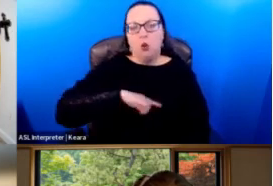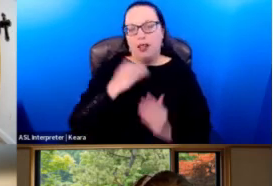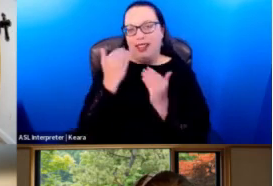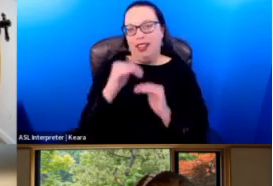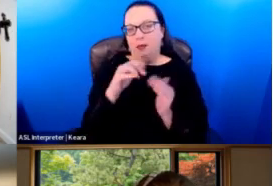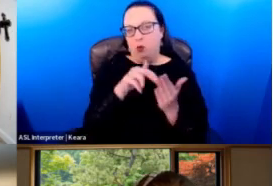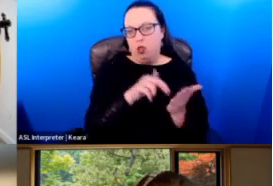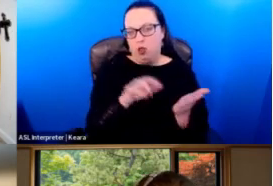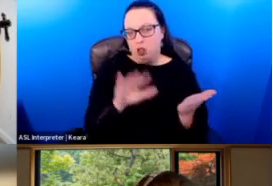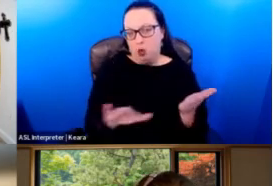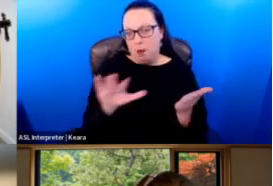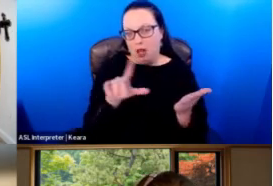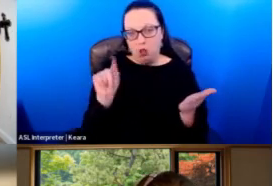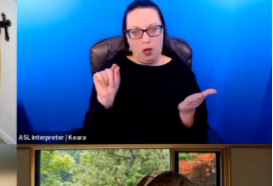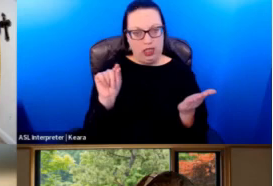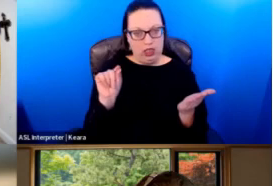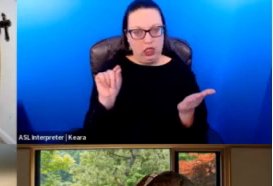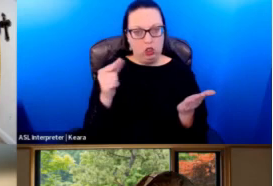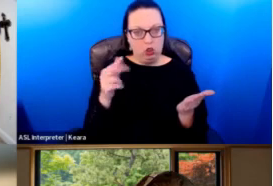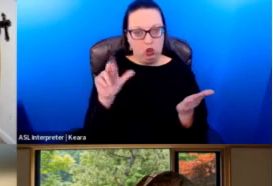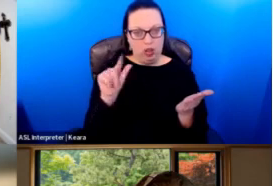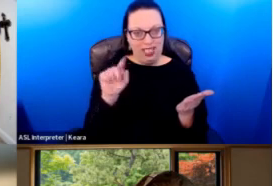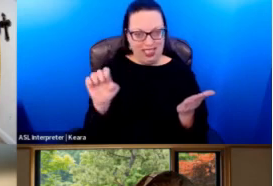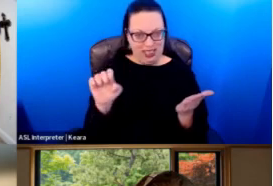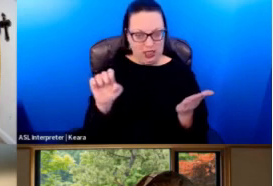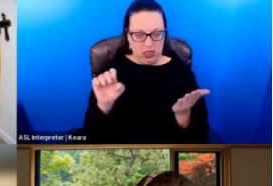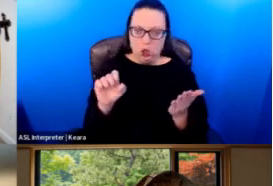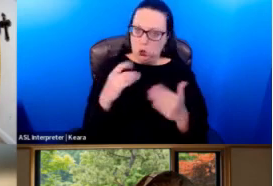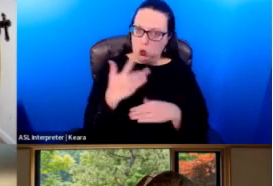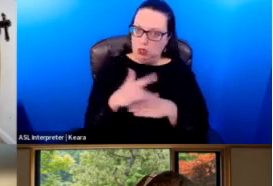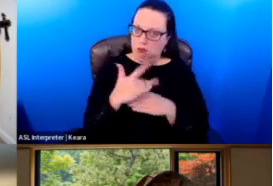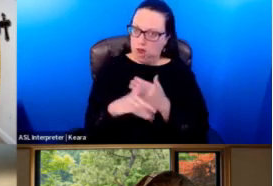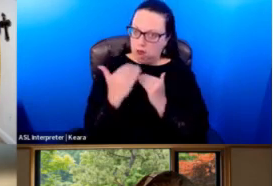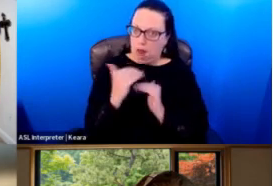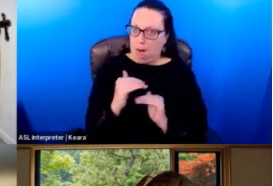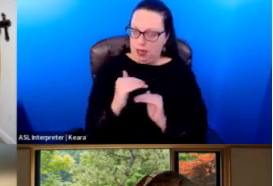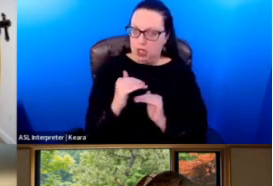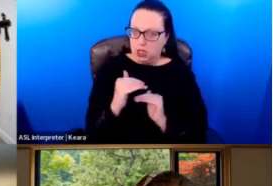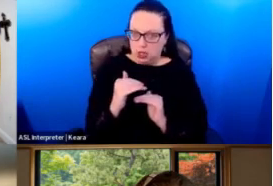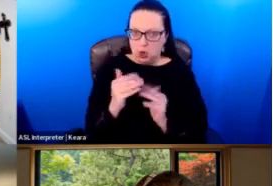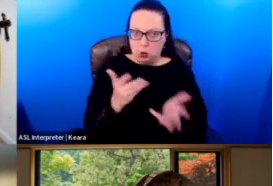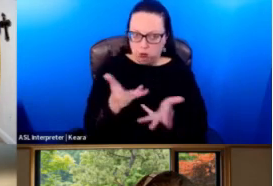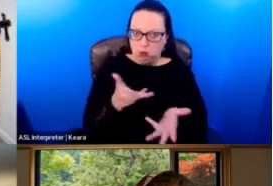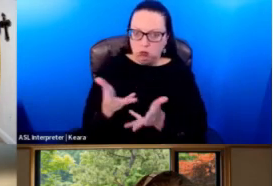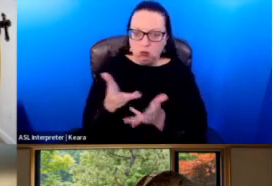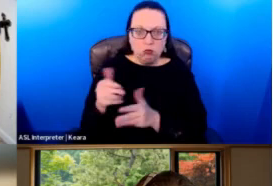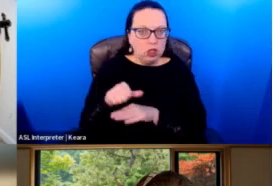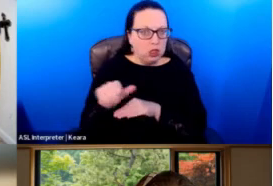grantees. So space is limited, we recommend possible and you try to coordinate with your teams and submit your application. The way you will